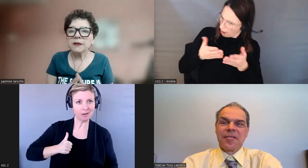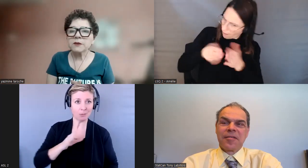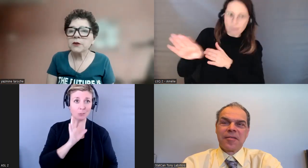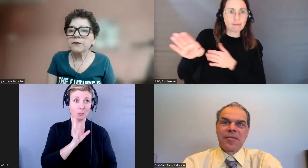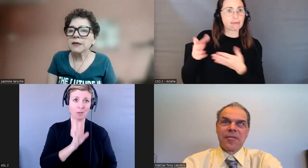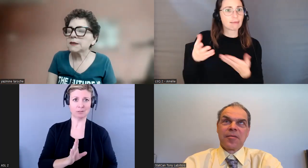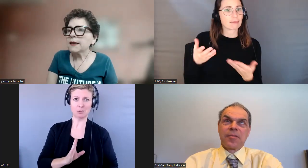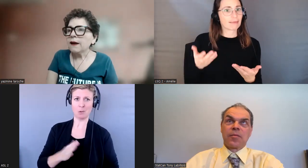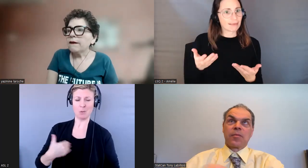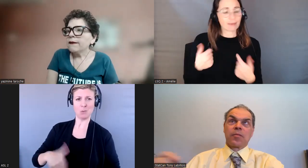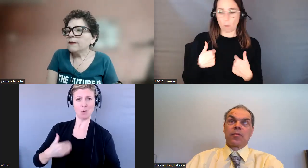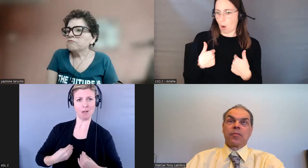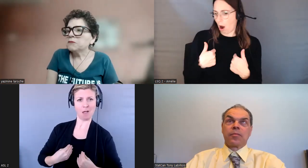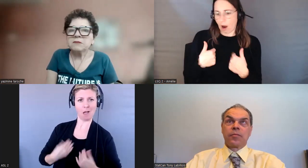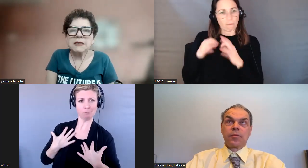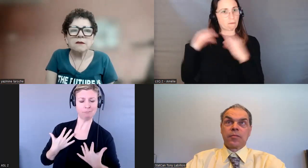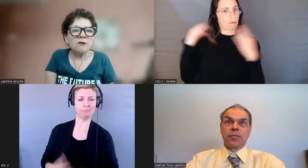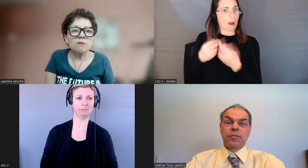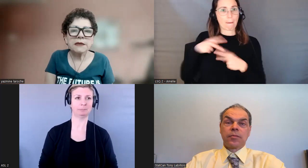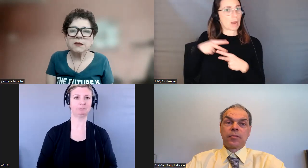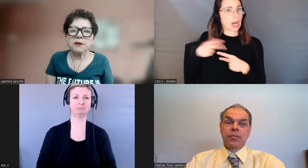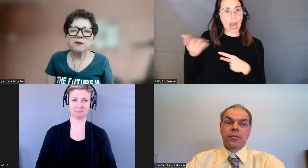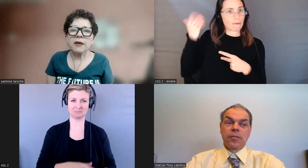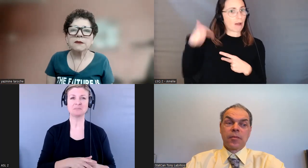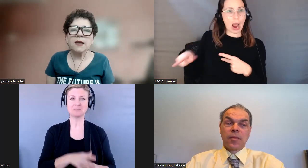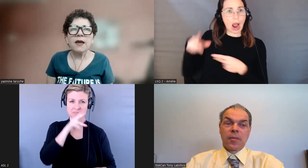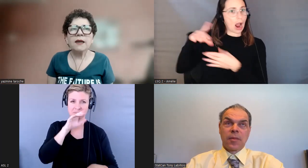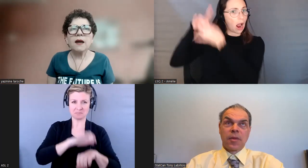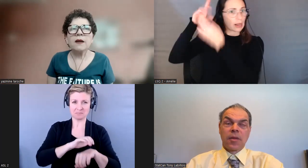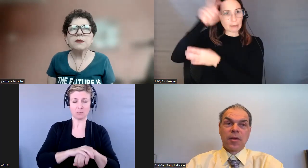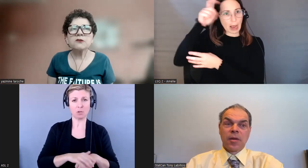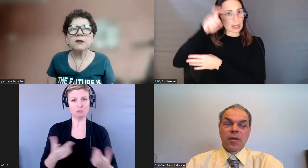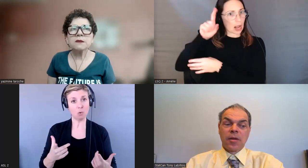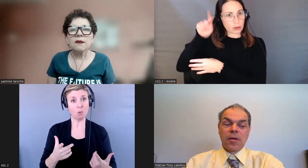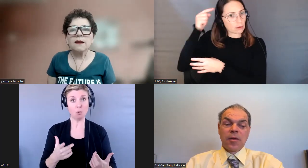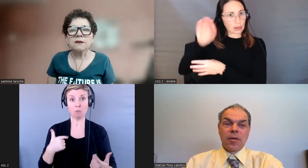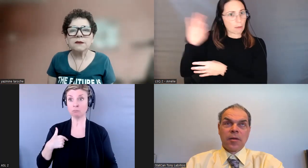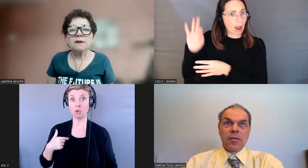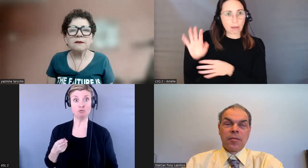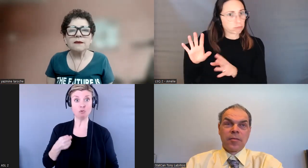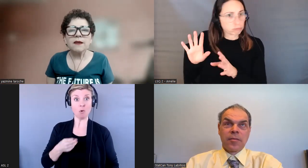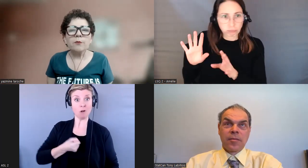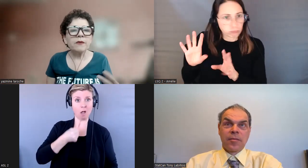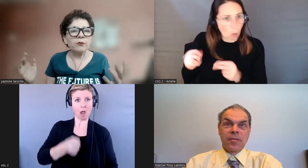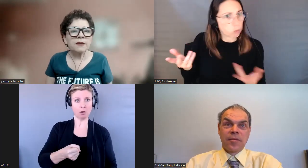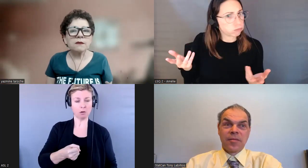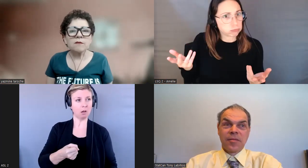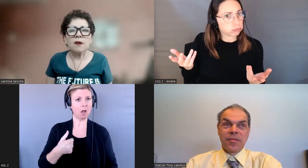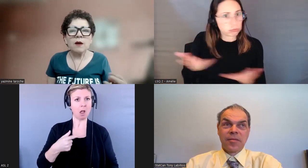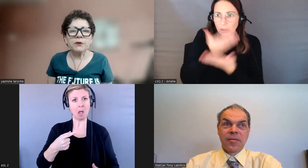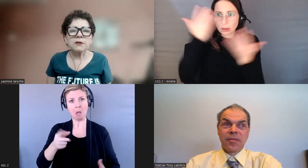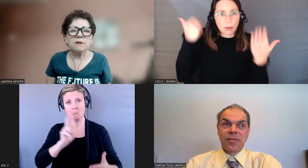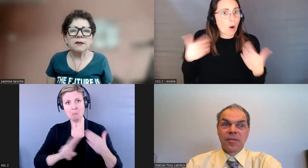Public Service I didn't know what to expect and I was just stunned by the breadth of the